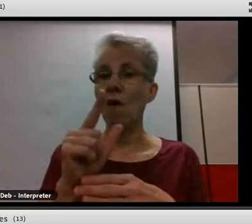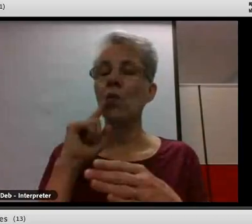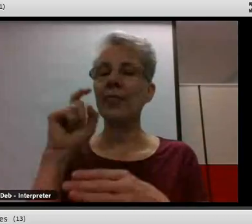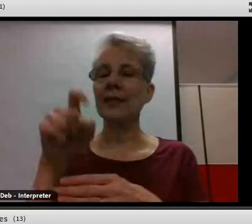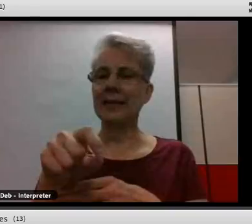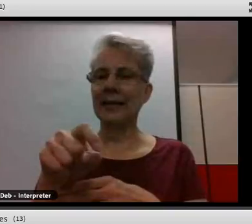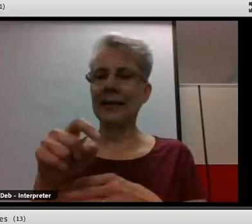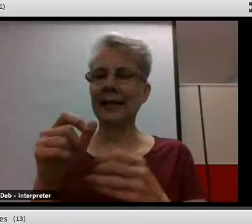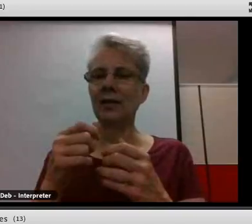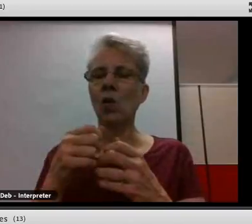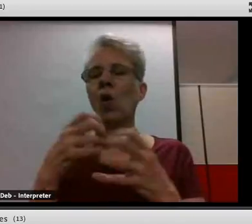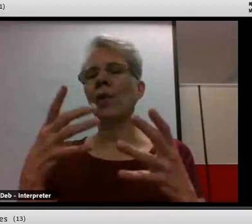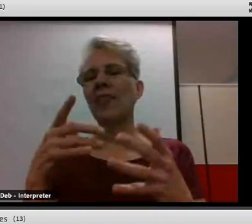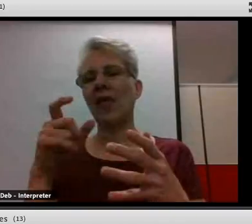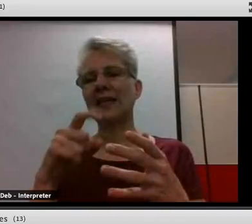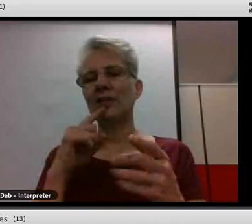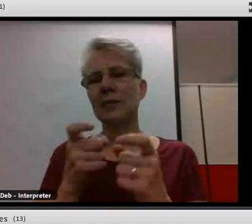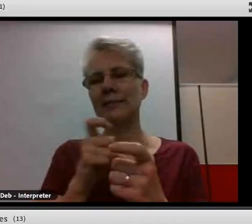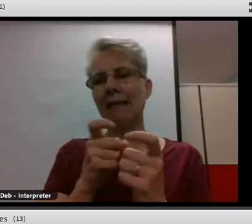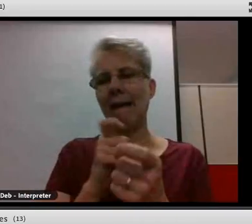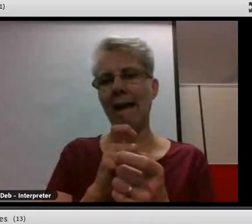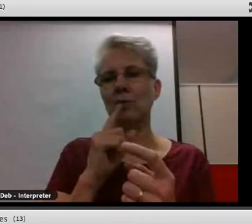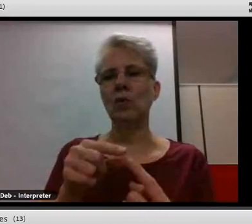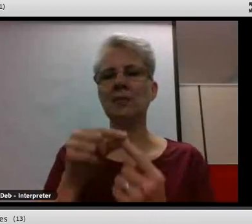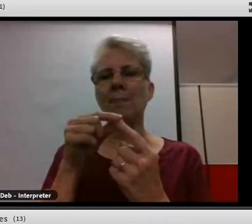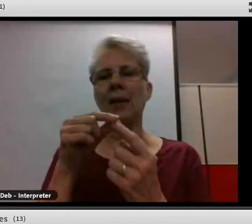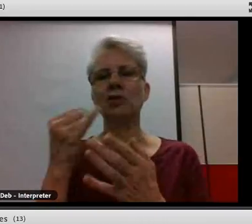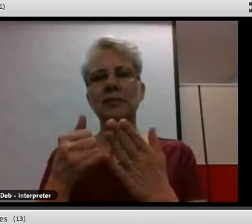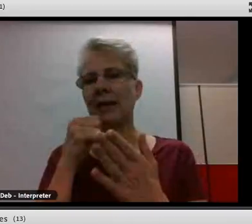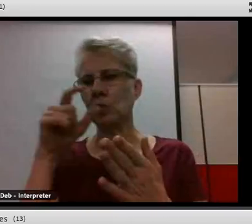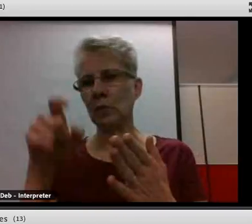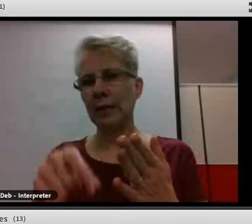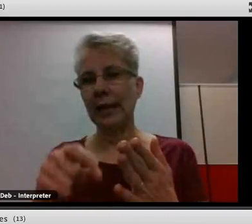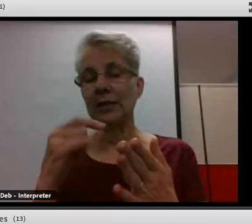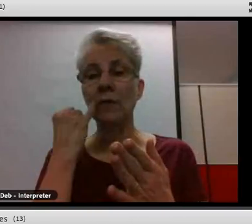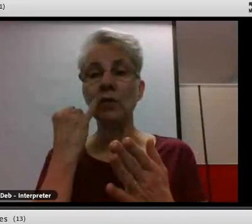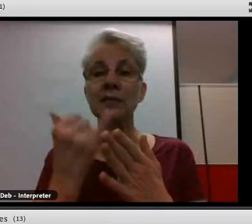So when we talk about perceivable, this is something -- This is simple.